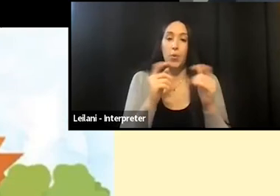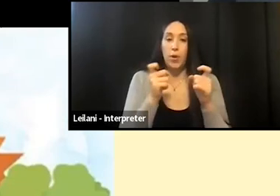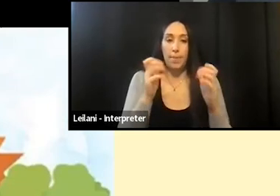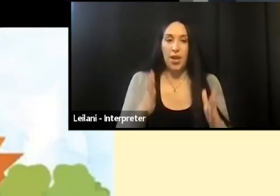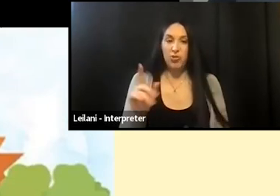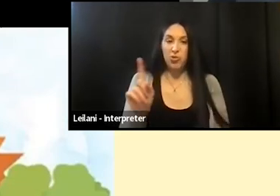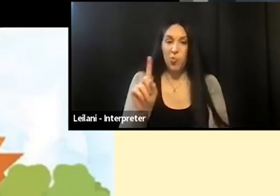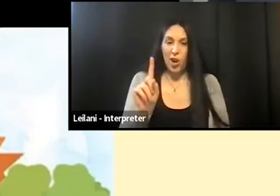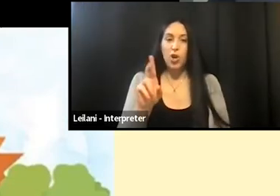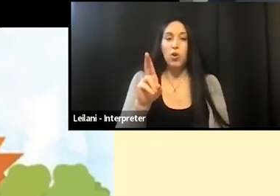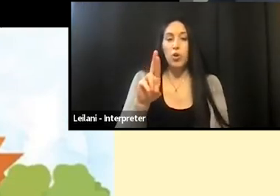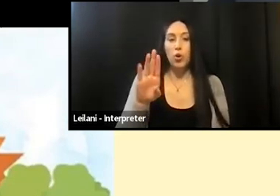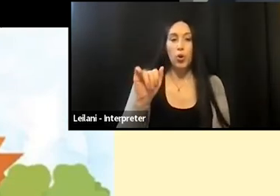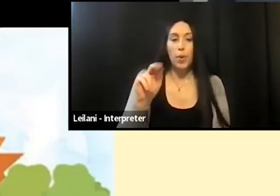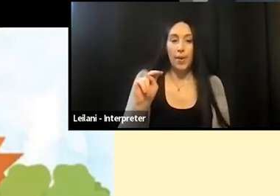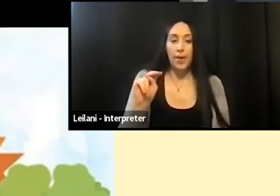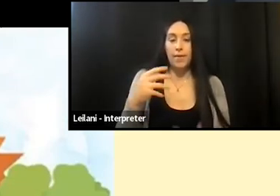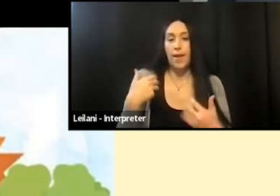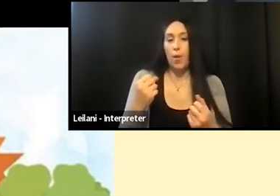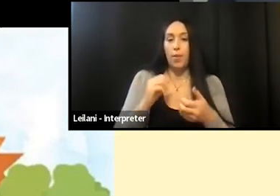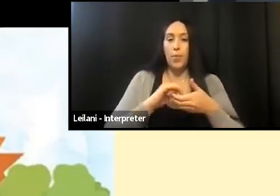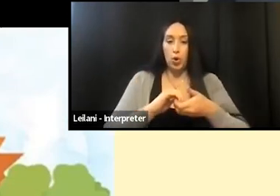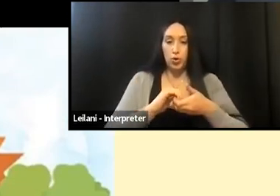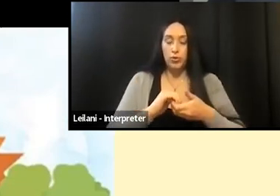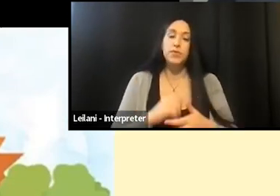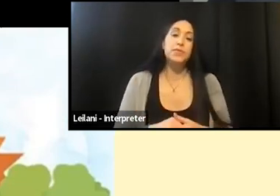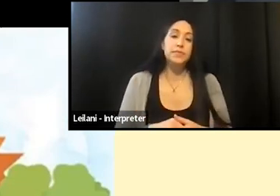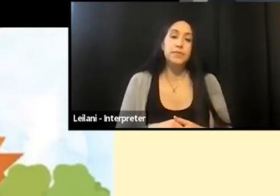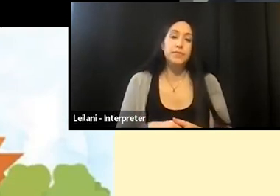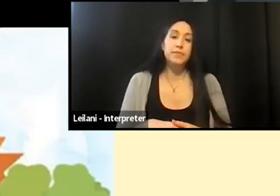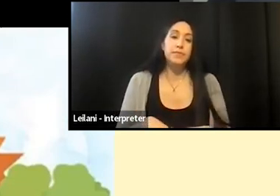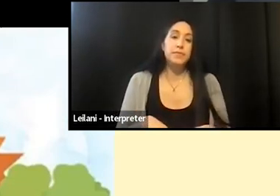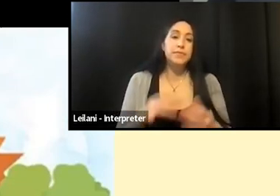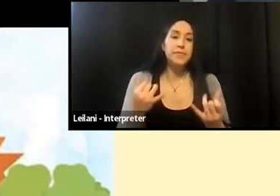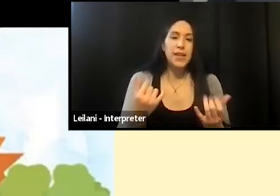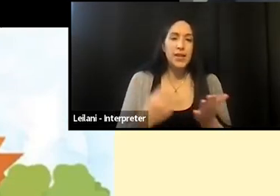And I am here today to talk about the Miami-Dade Age-Friendly Initiative and how we are working